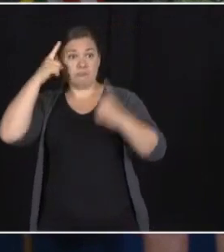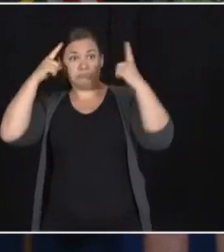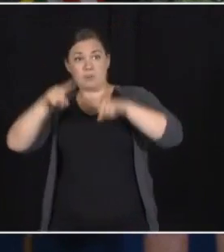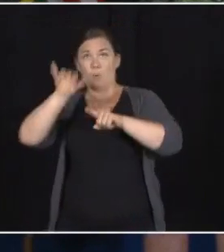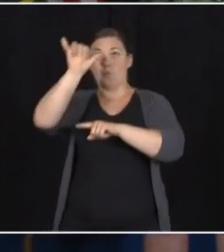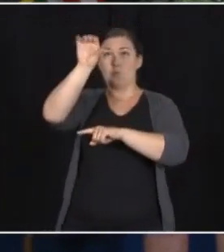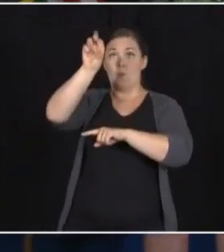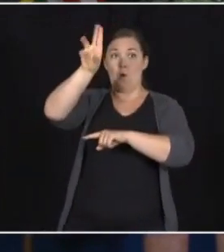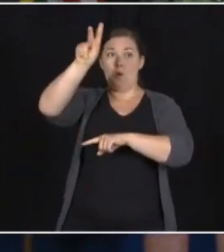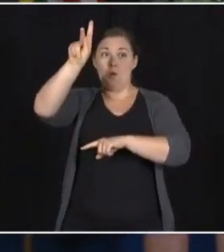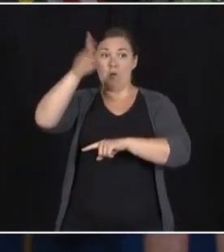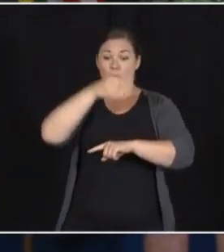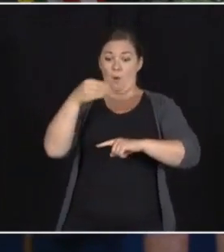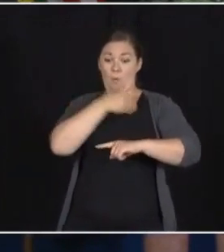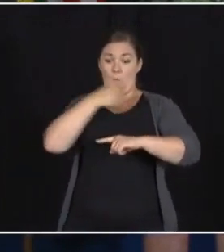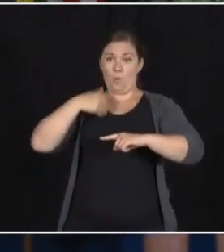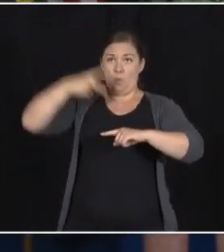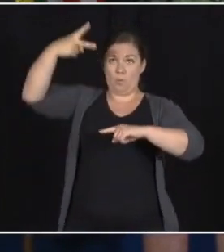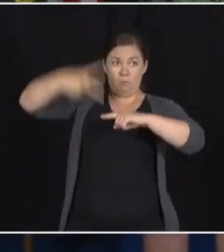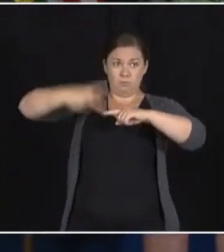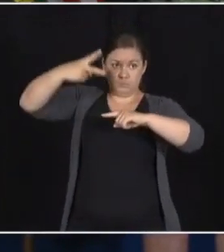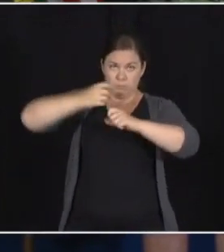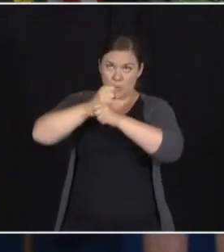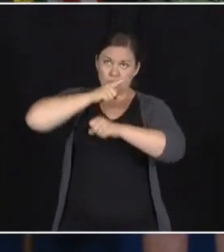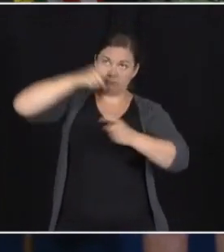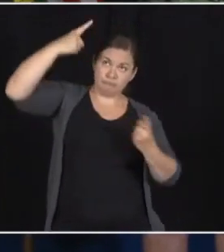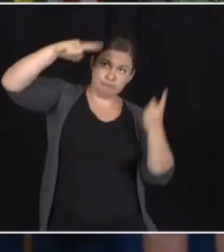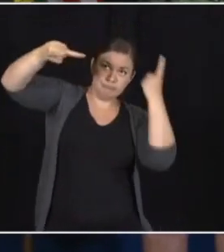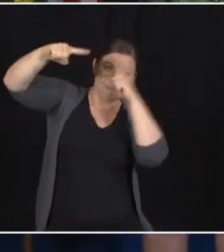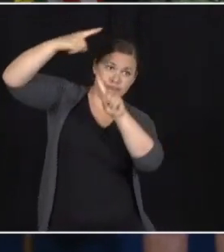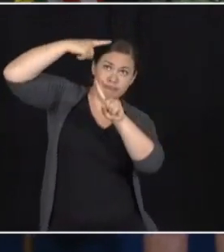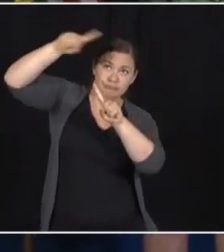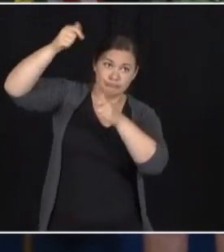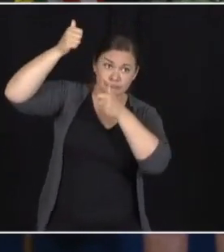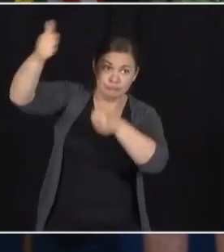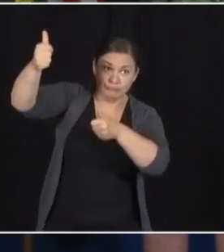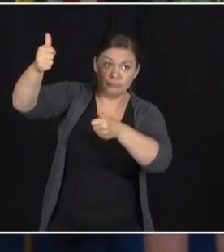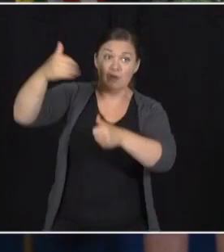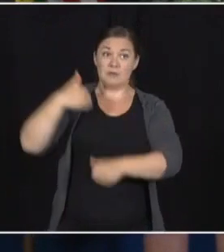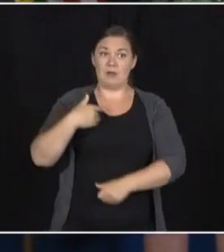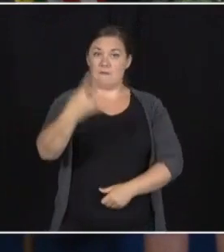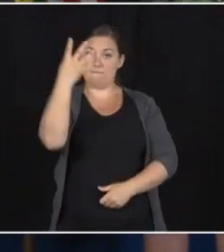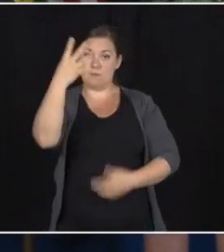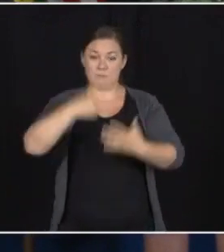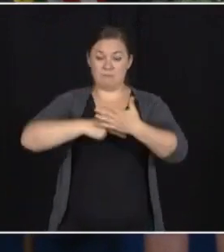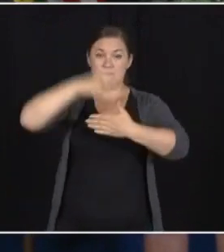agreements with York region and the city of Toronto to achieve our shared goals. We have started procurement on three of